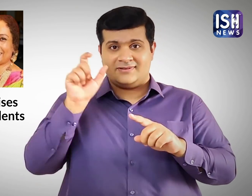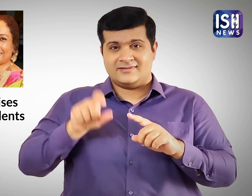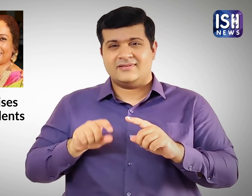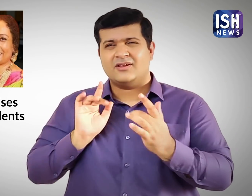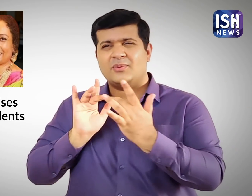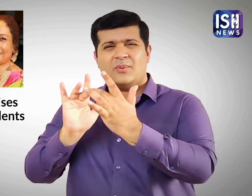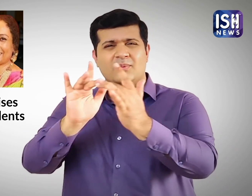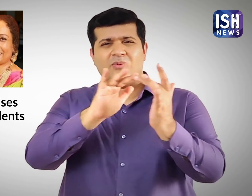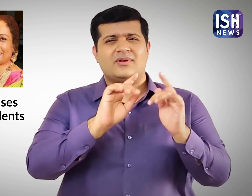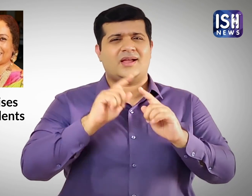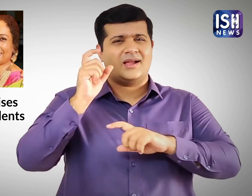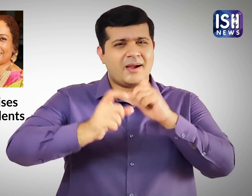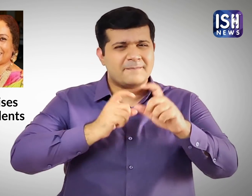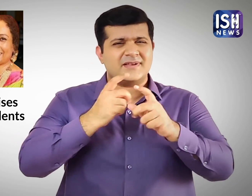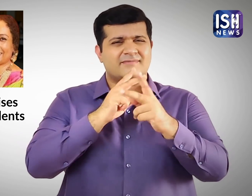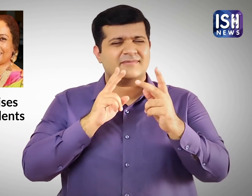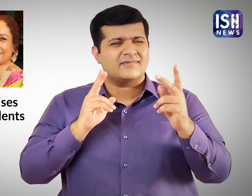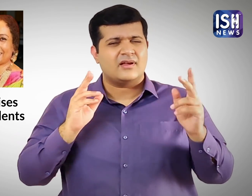She contacted corporates through her personal network.